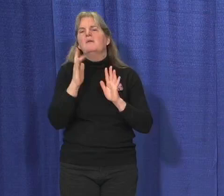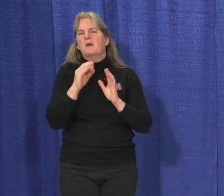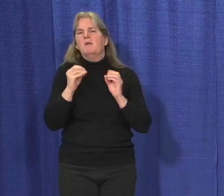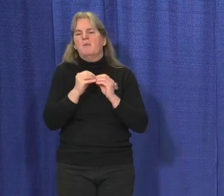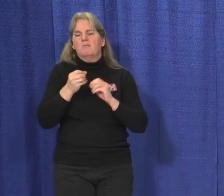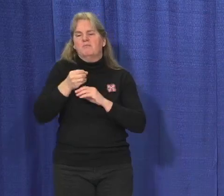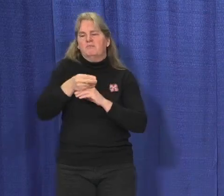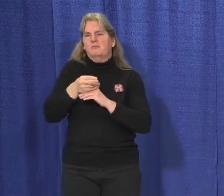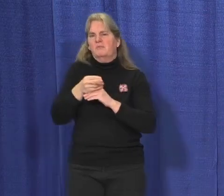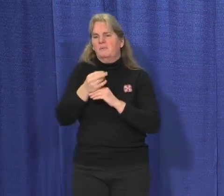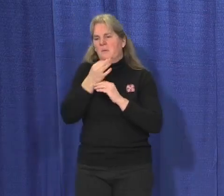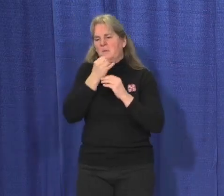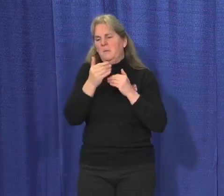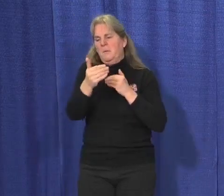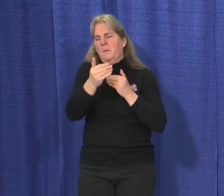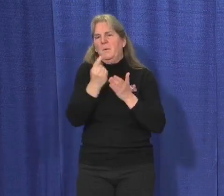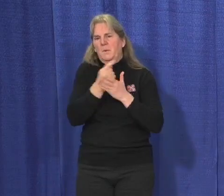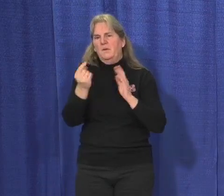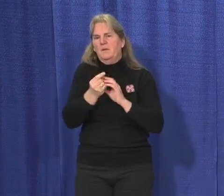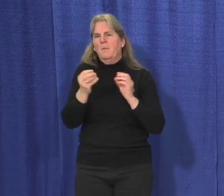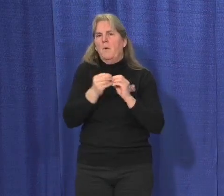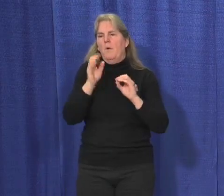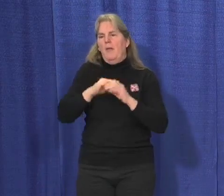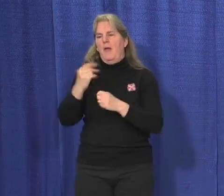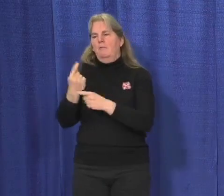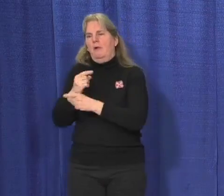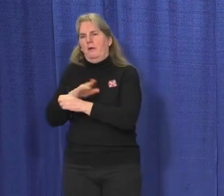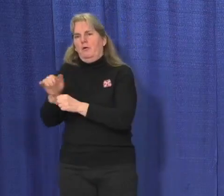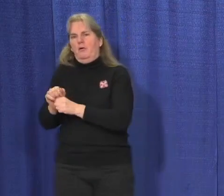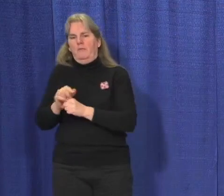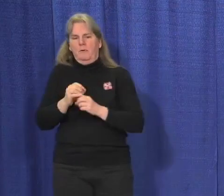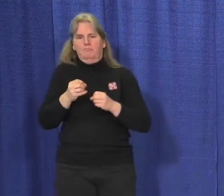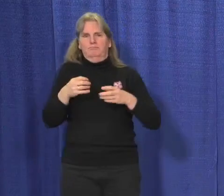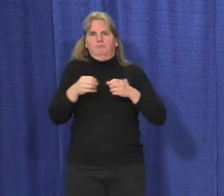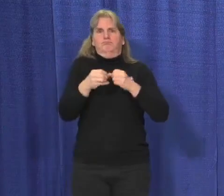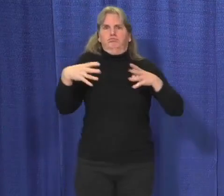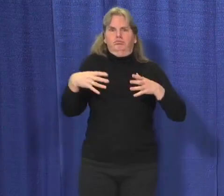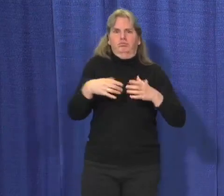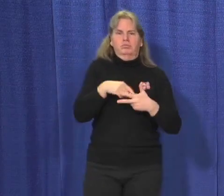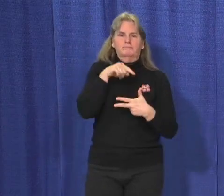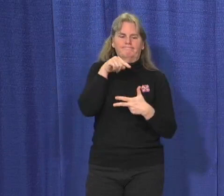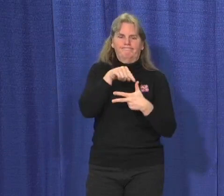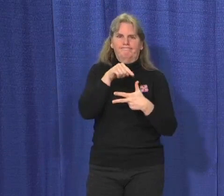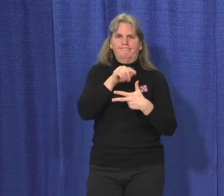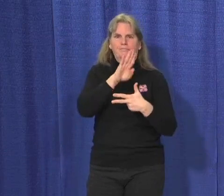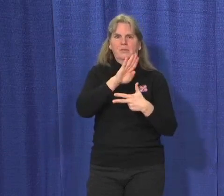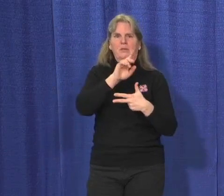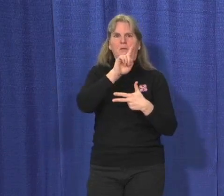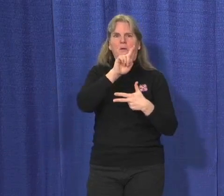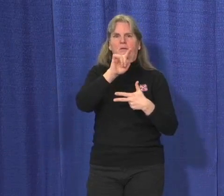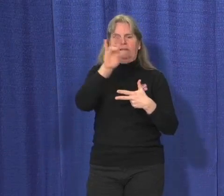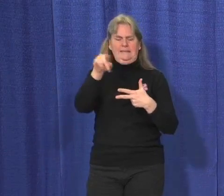strain in many areas in a matter of weeks. It is hard to determine whether